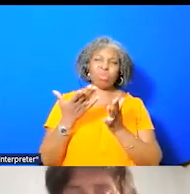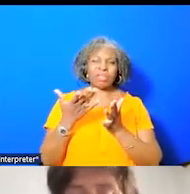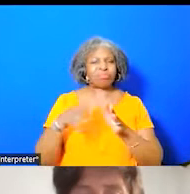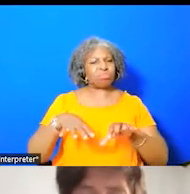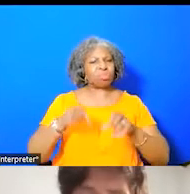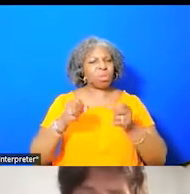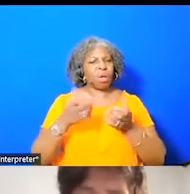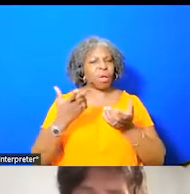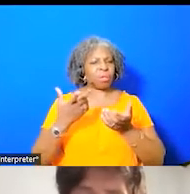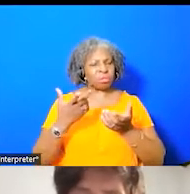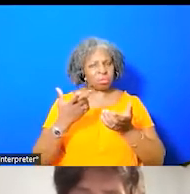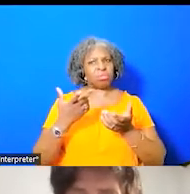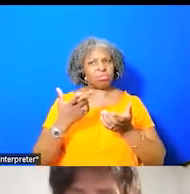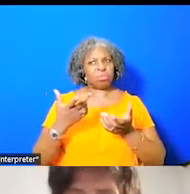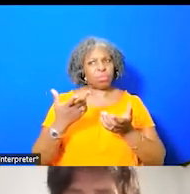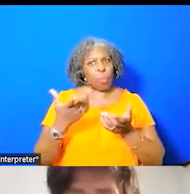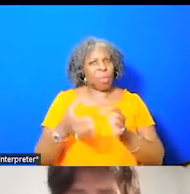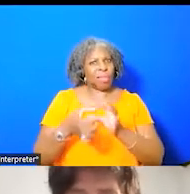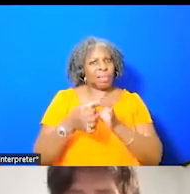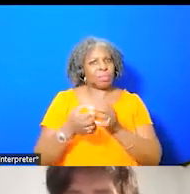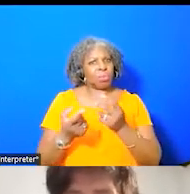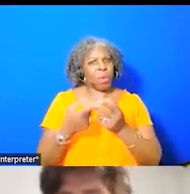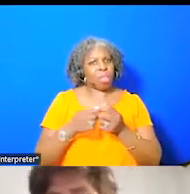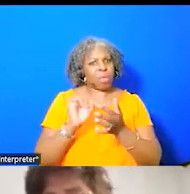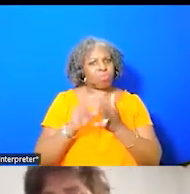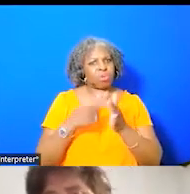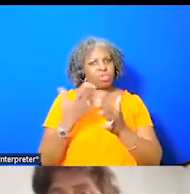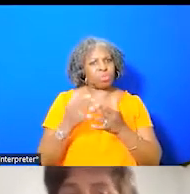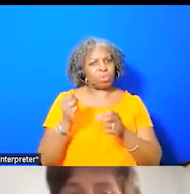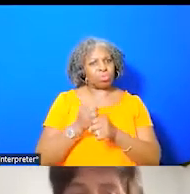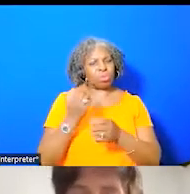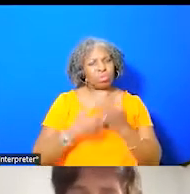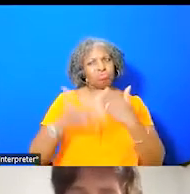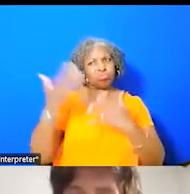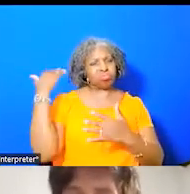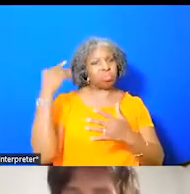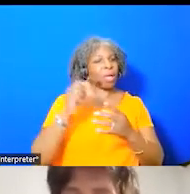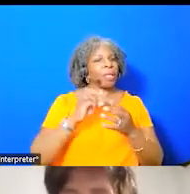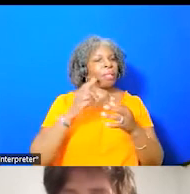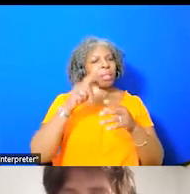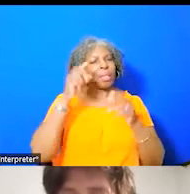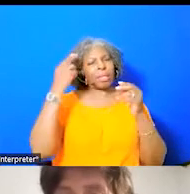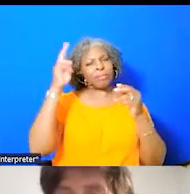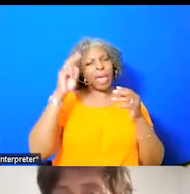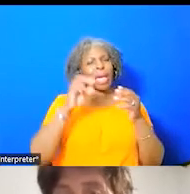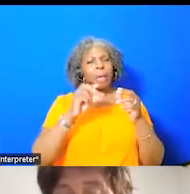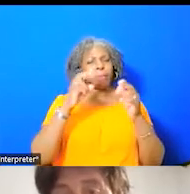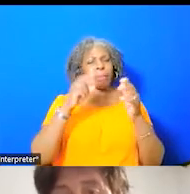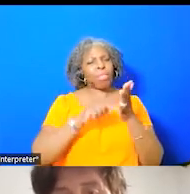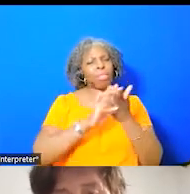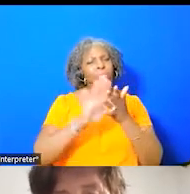project that I've been doing called ‘The Manuals’, which is essentially exploring how to